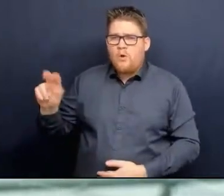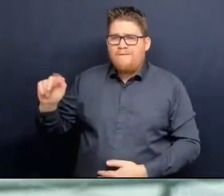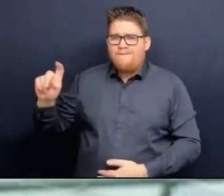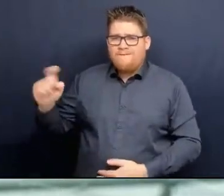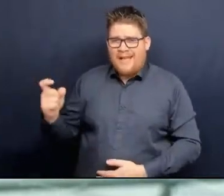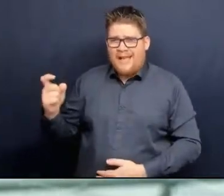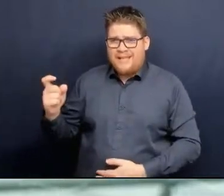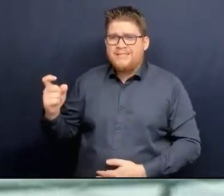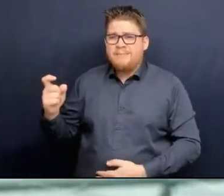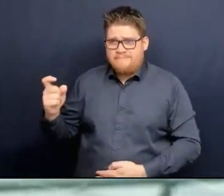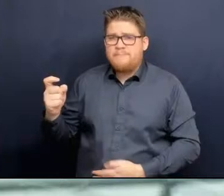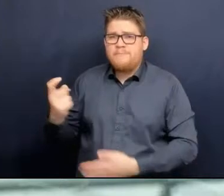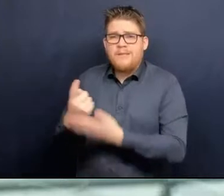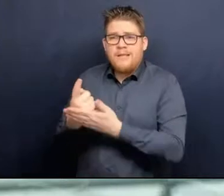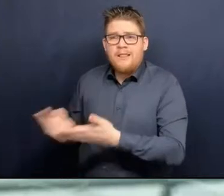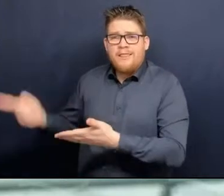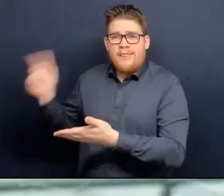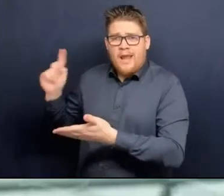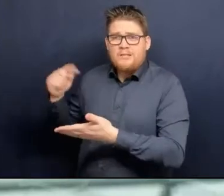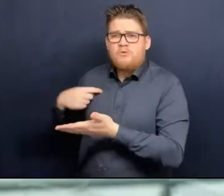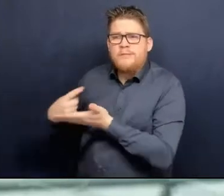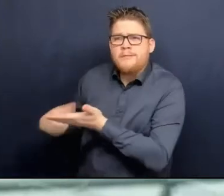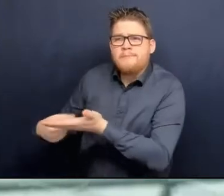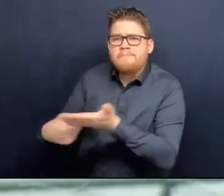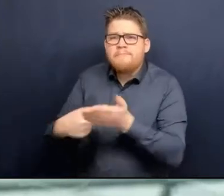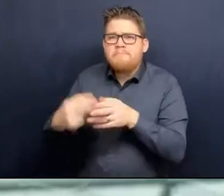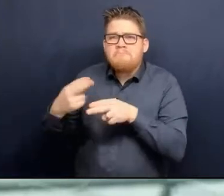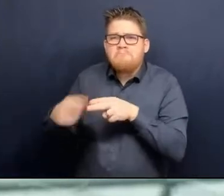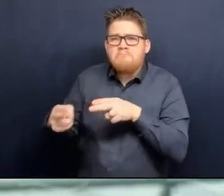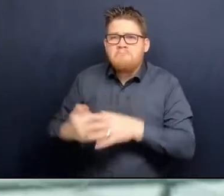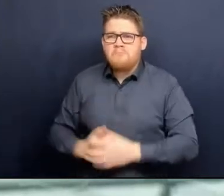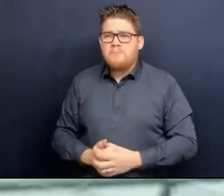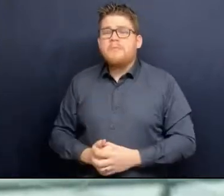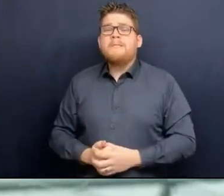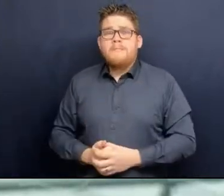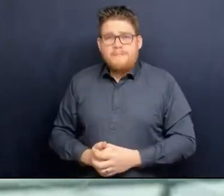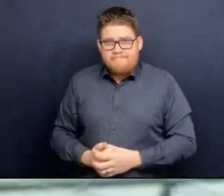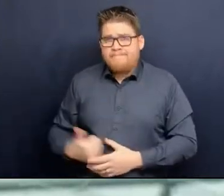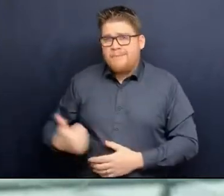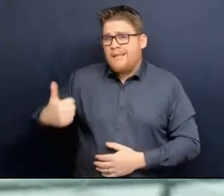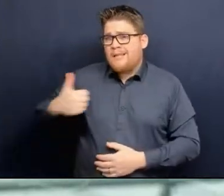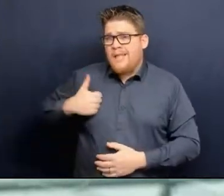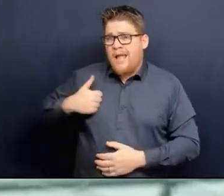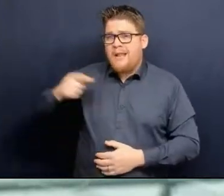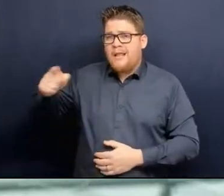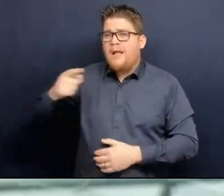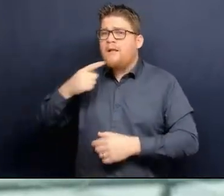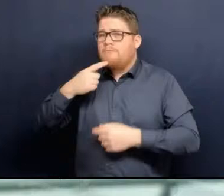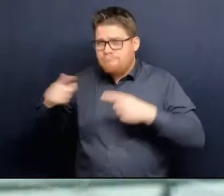questions have come in, so I just want to Talk about a number of them. The Nova facts. Vaccine